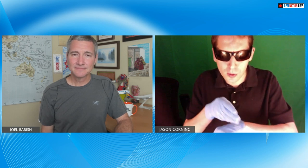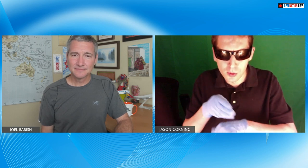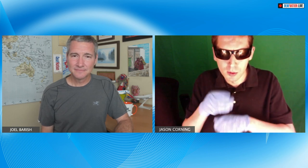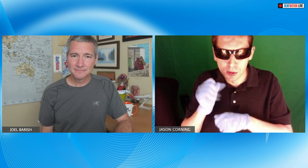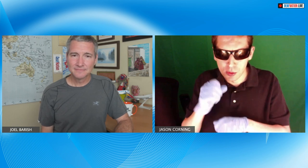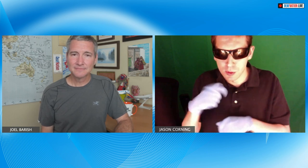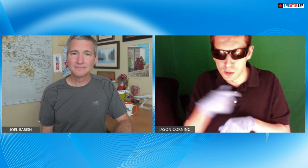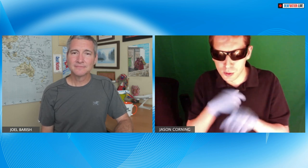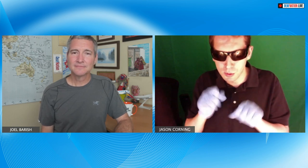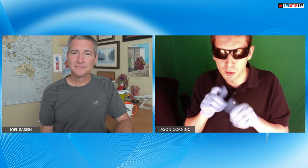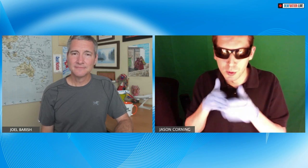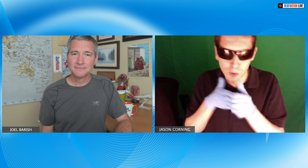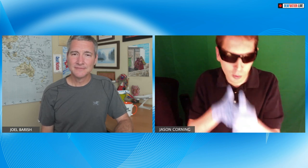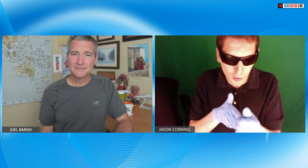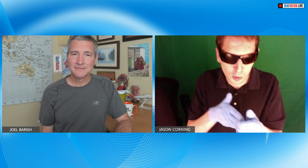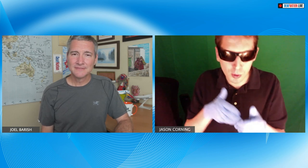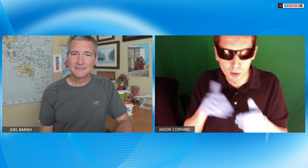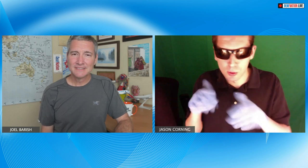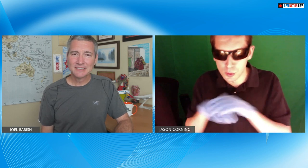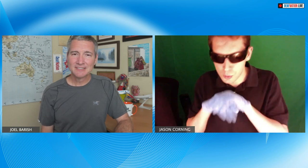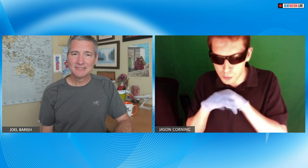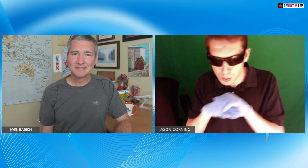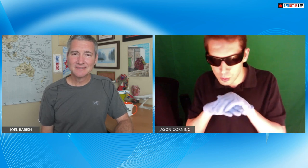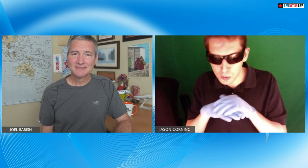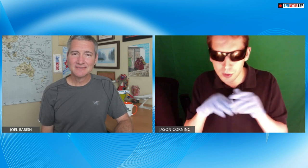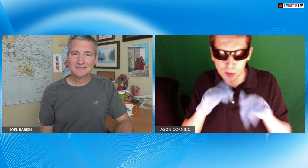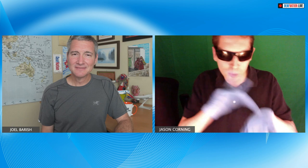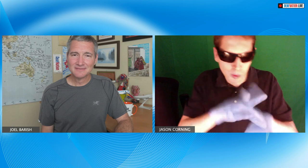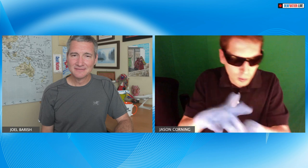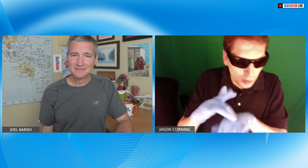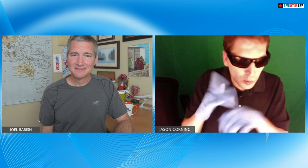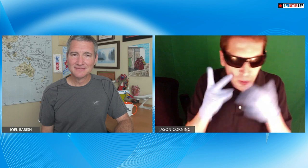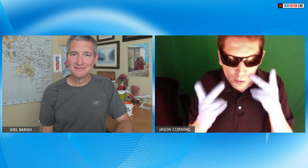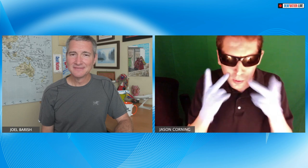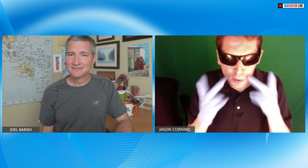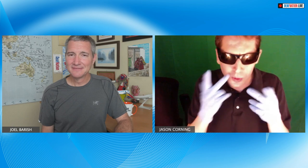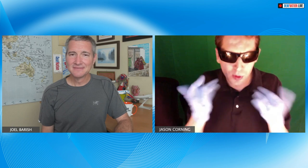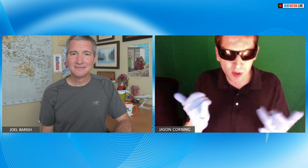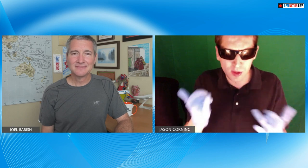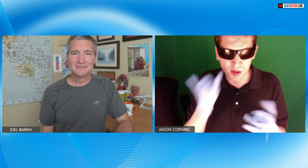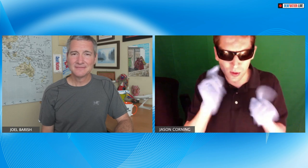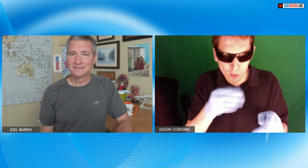so we can be close as a guide, and be able to touch a thing, if we go shopping we can touch a thing